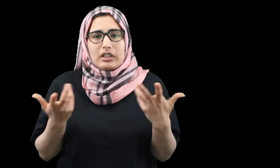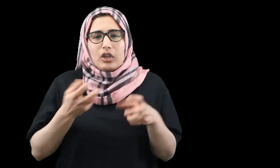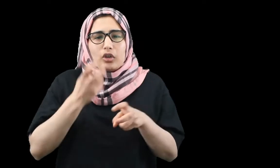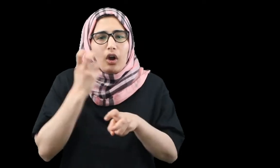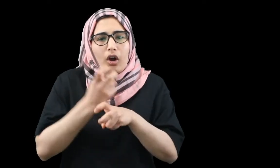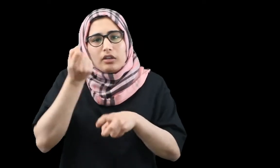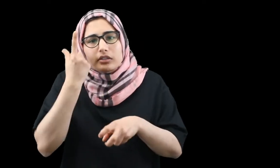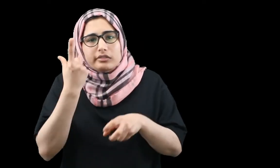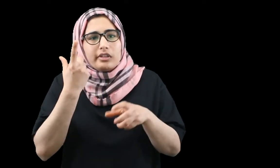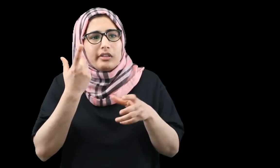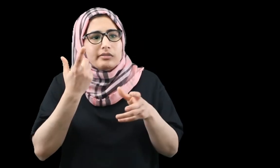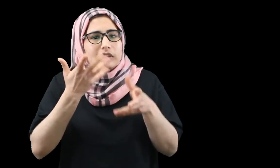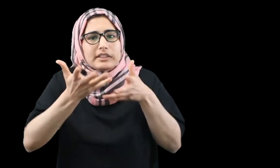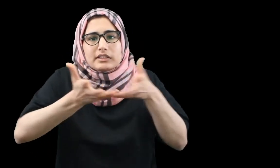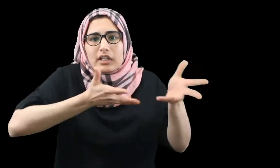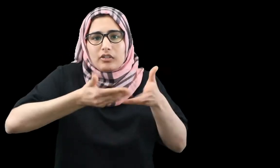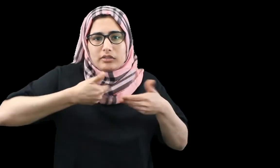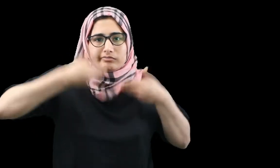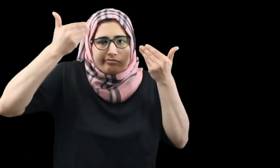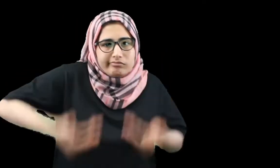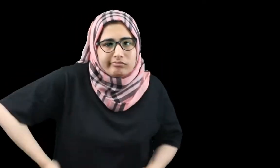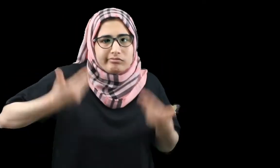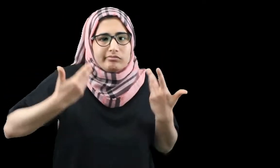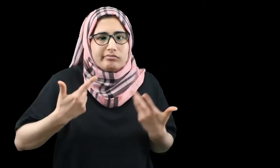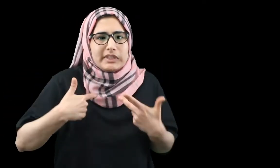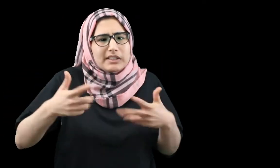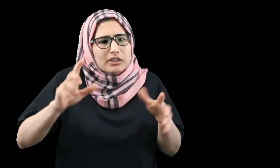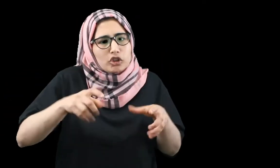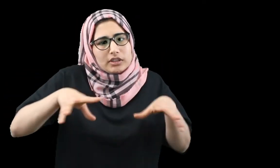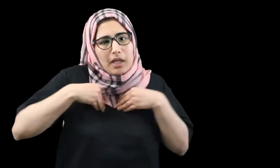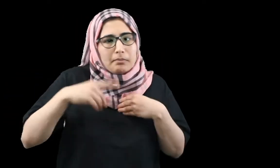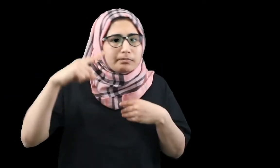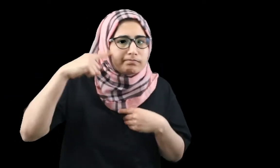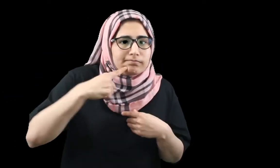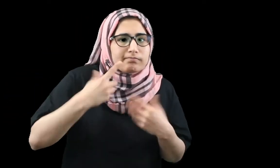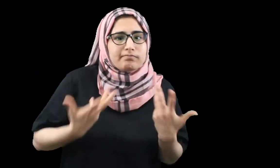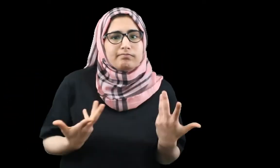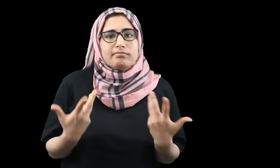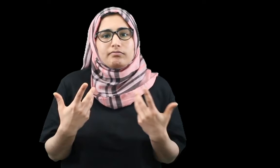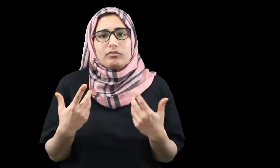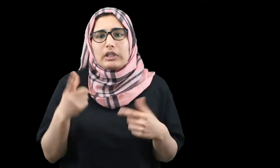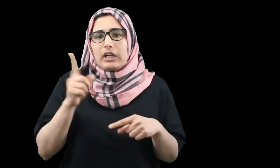They might gesture to me, but didn't really want to accept I was deaf.